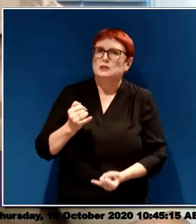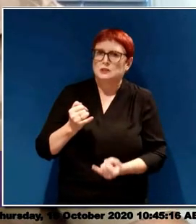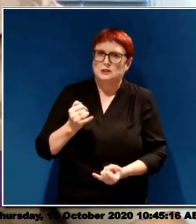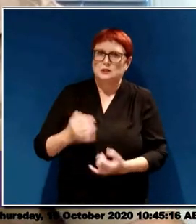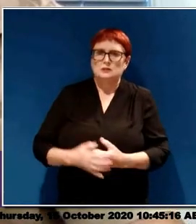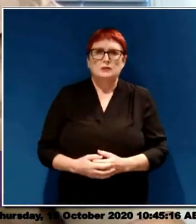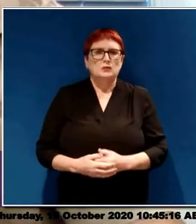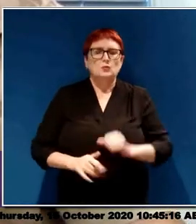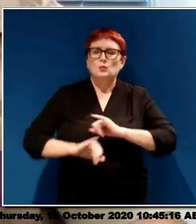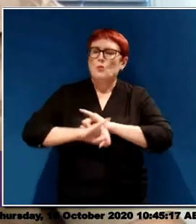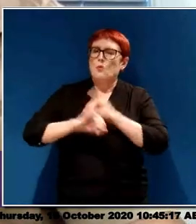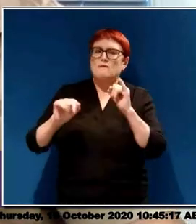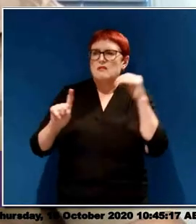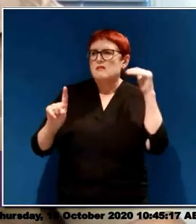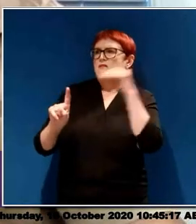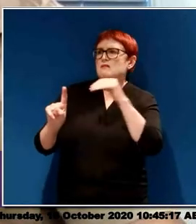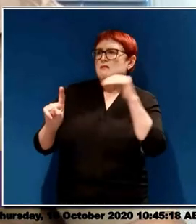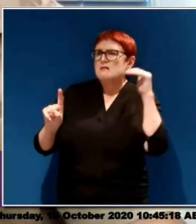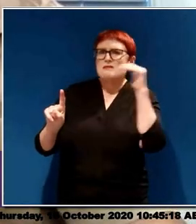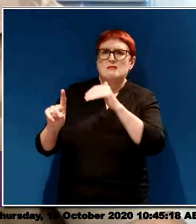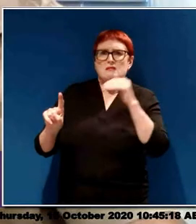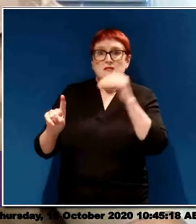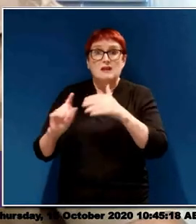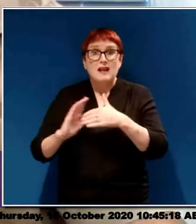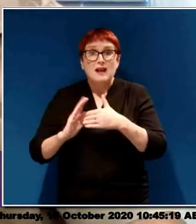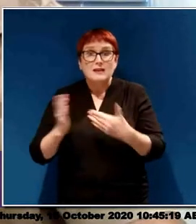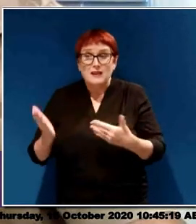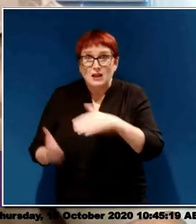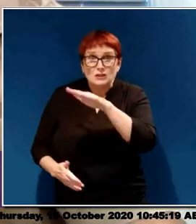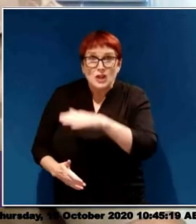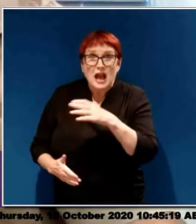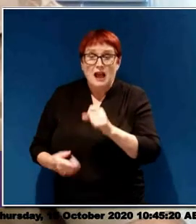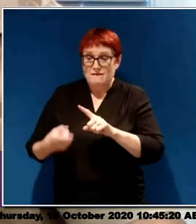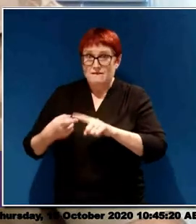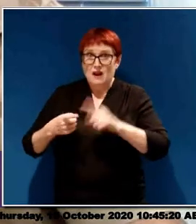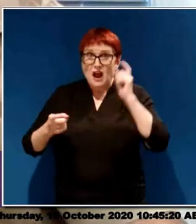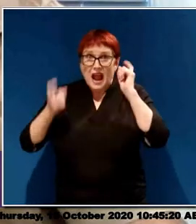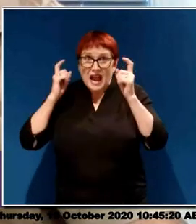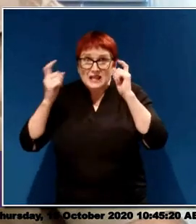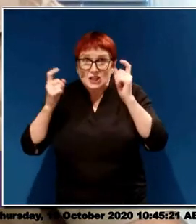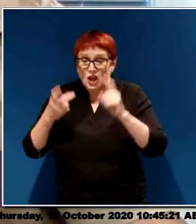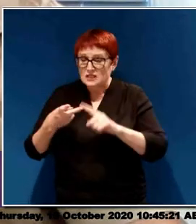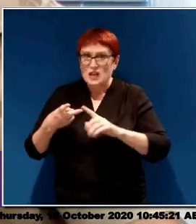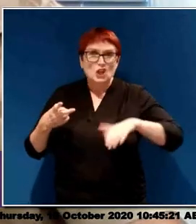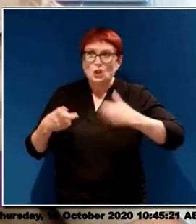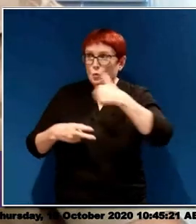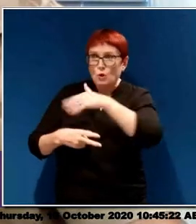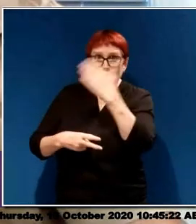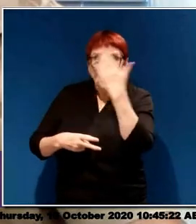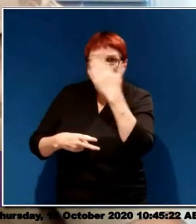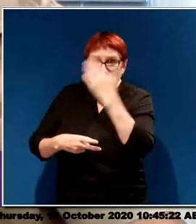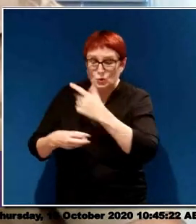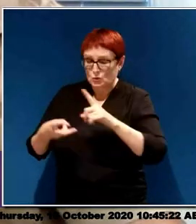Because now you've got a kid who has terrible anxiety, doesn't want to be at school, is learning nothing, and now he's fat.